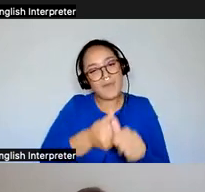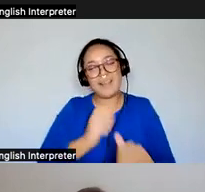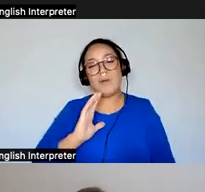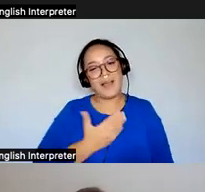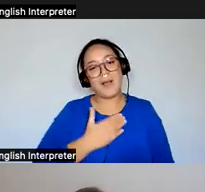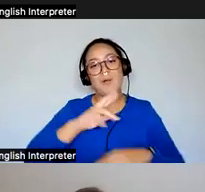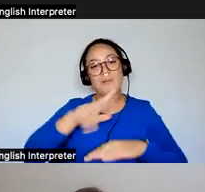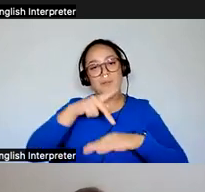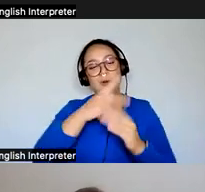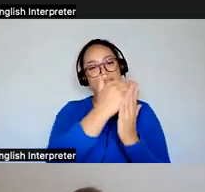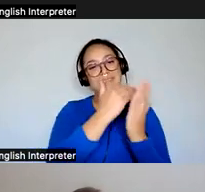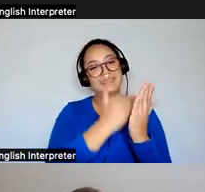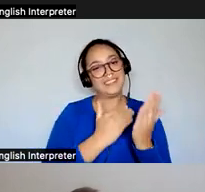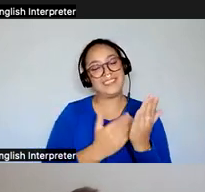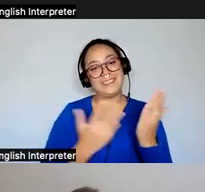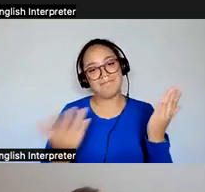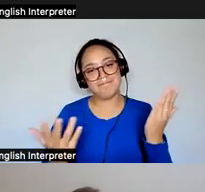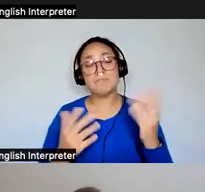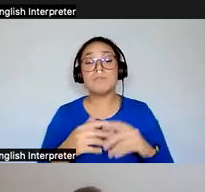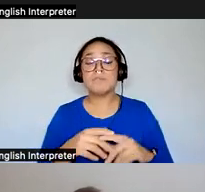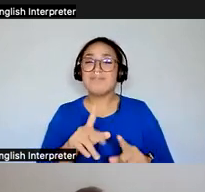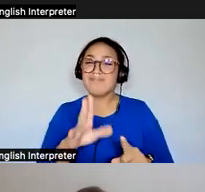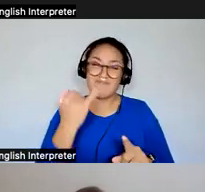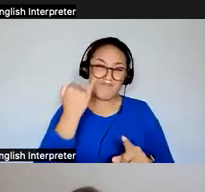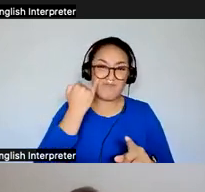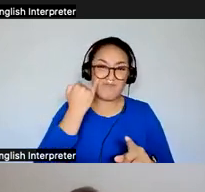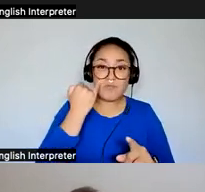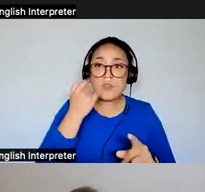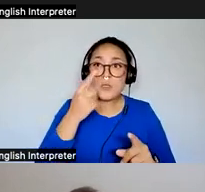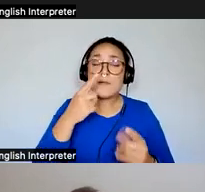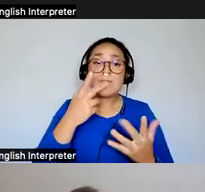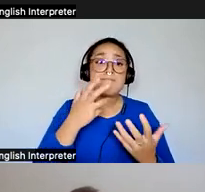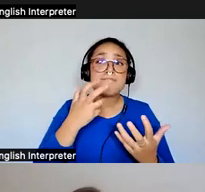And then you know, if you have some park in mind, and maybe look at the map and look if